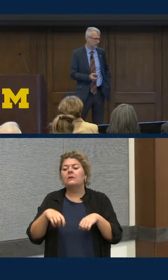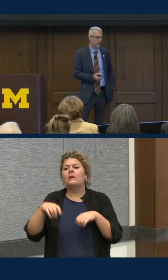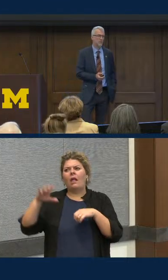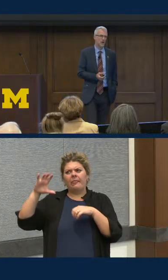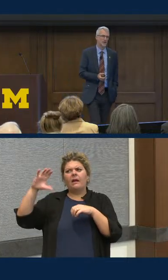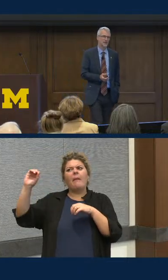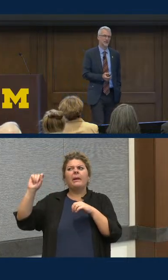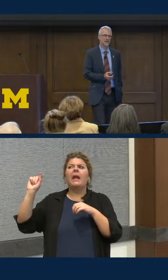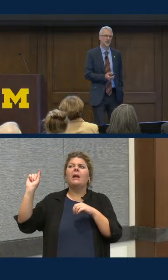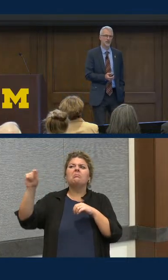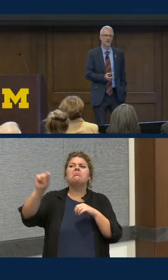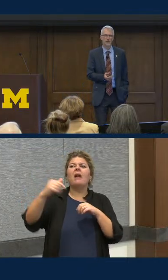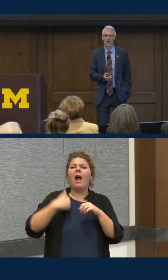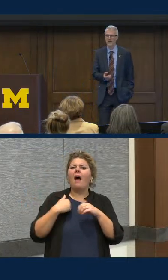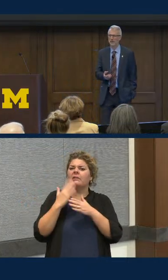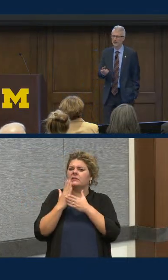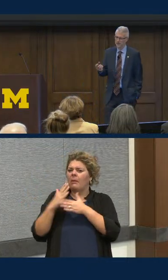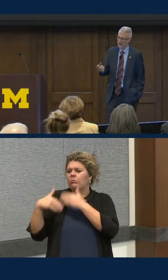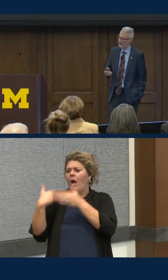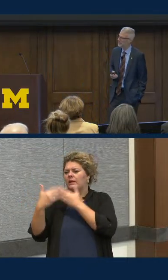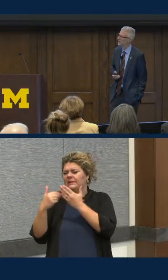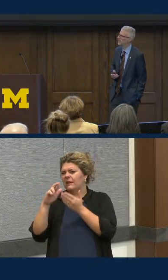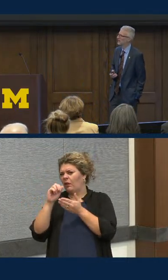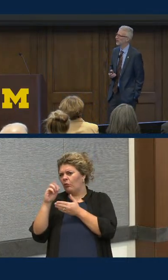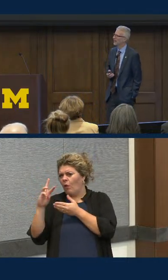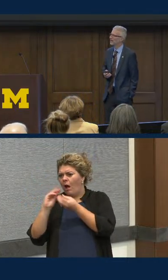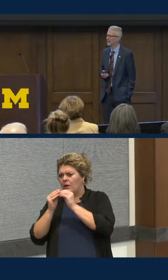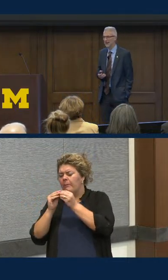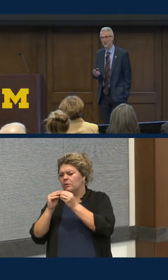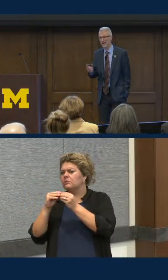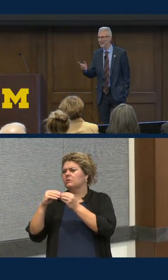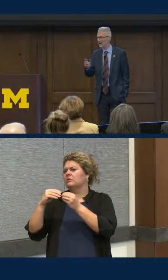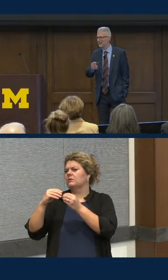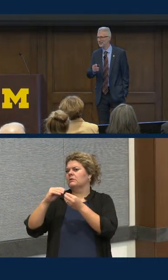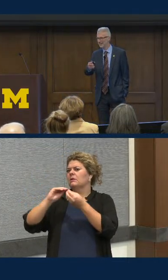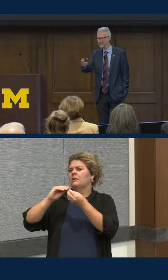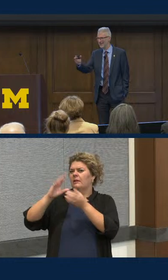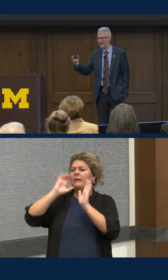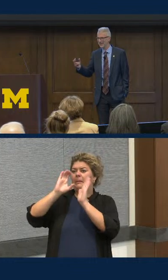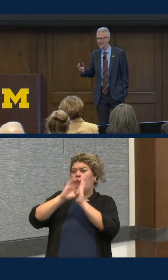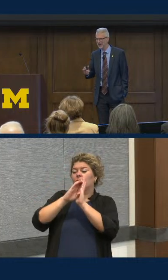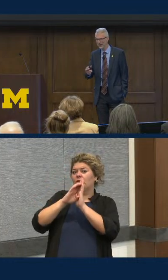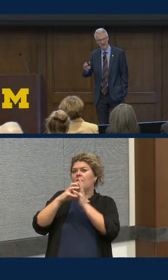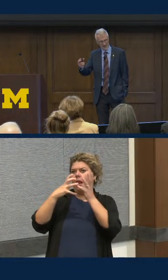processing of those raw numbers to make the image look a little